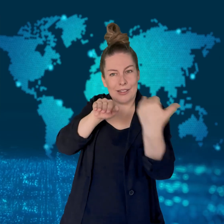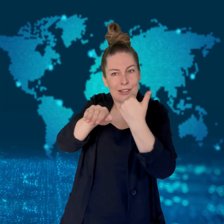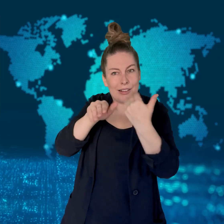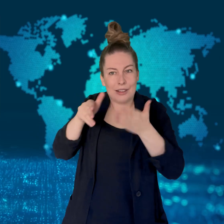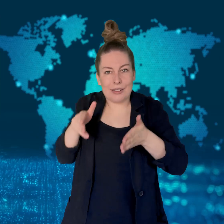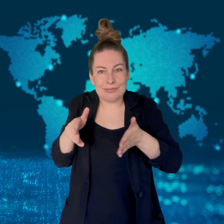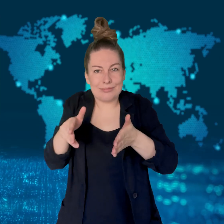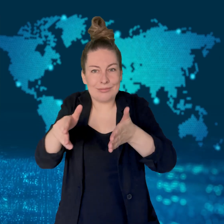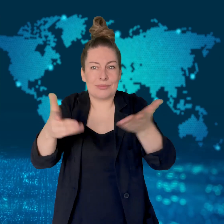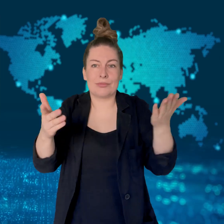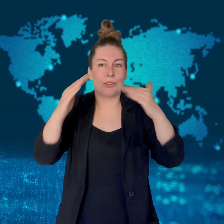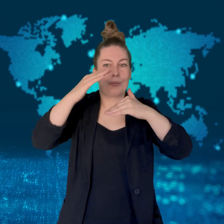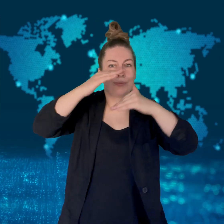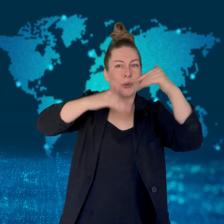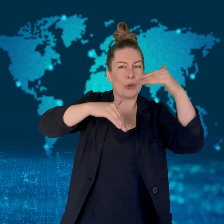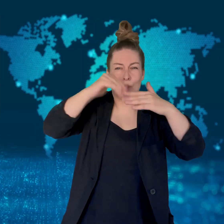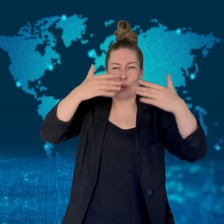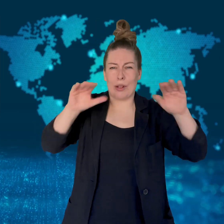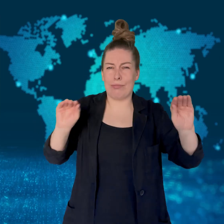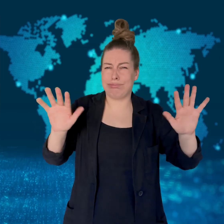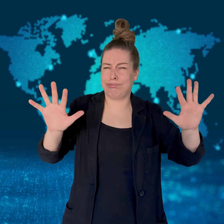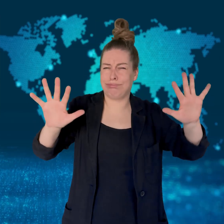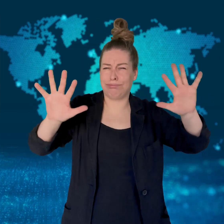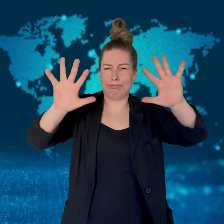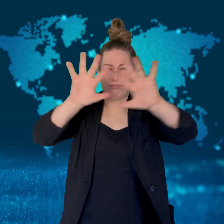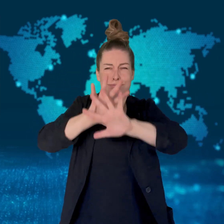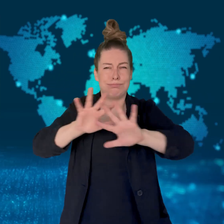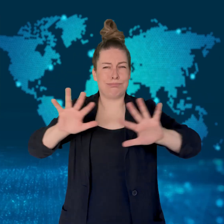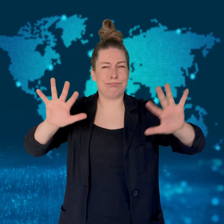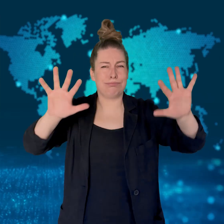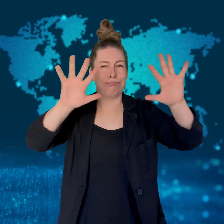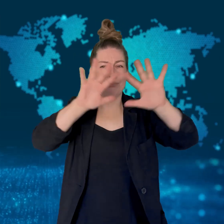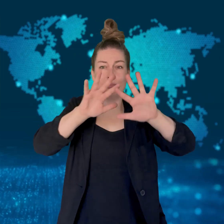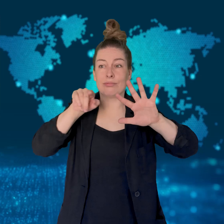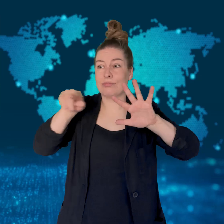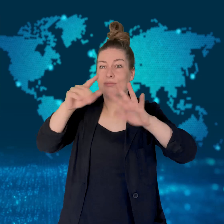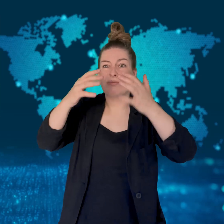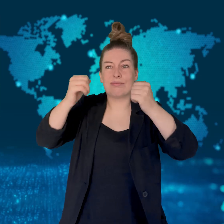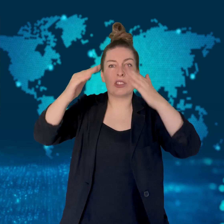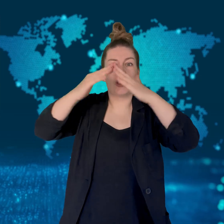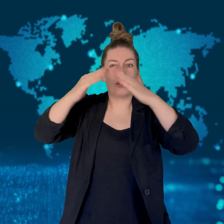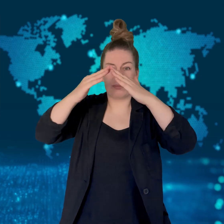Roads and buildings were coated in thick ash.